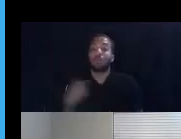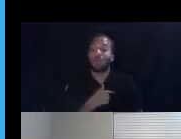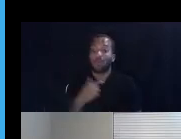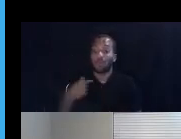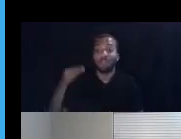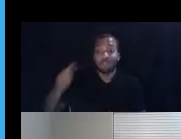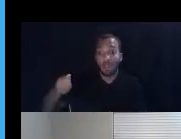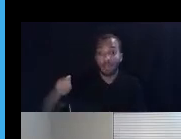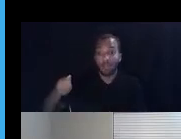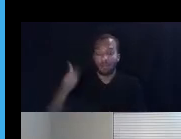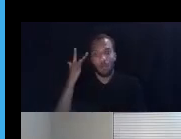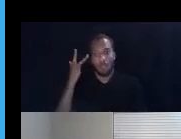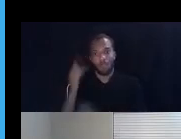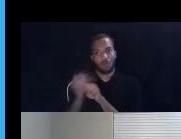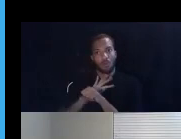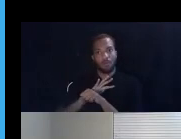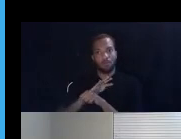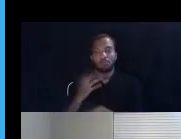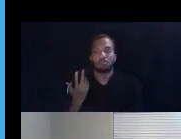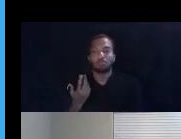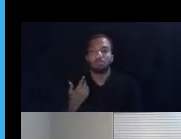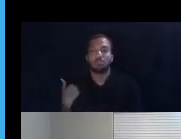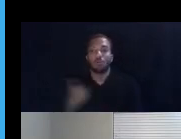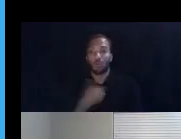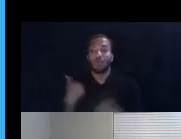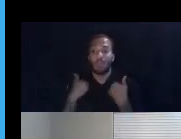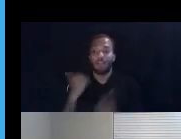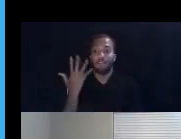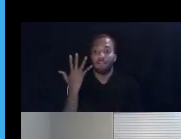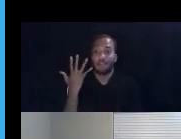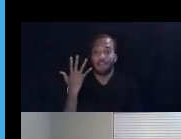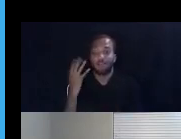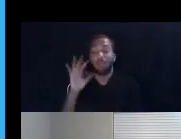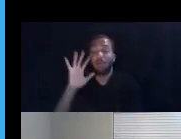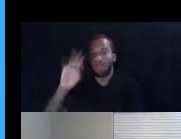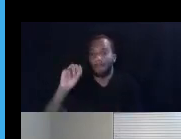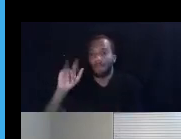'cause of COVID, we did fund 5 million for community benefit funds